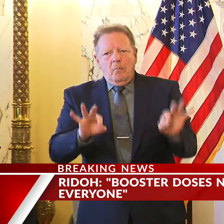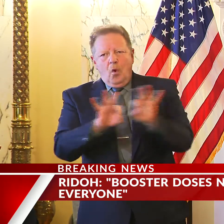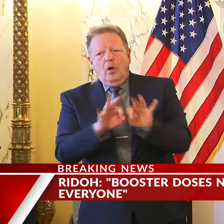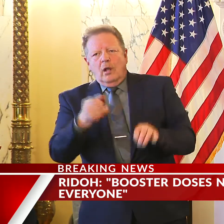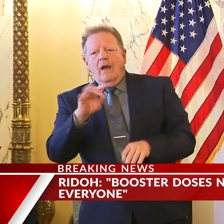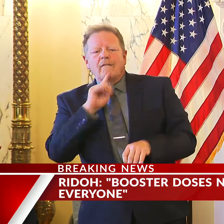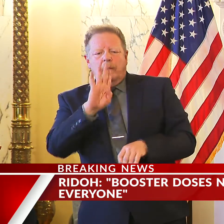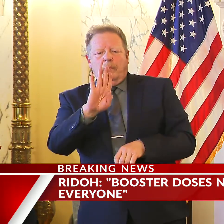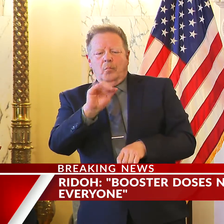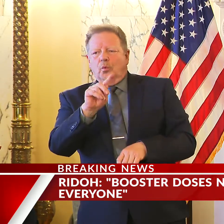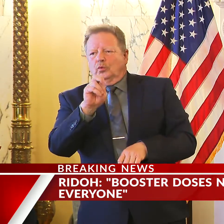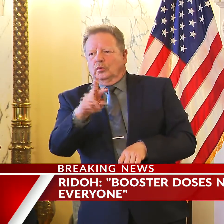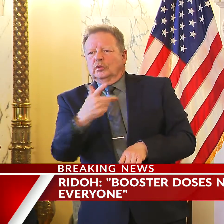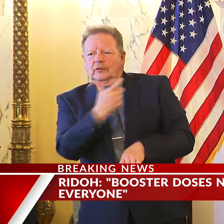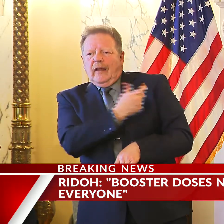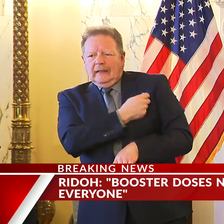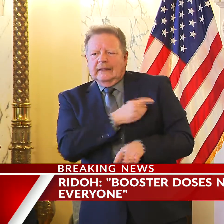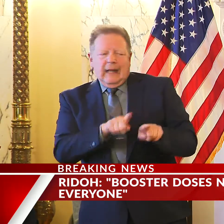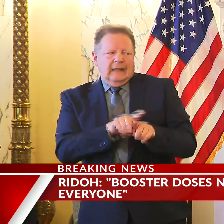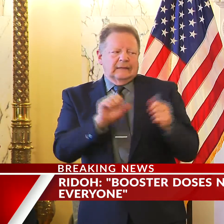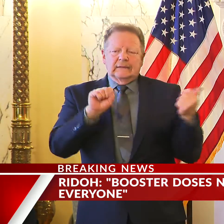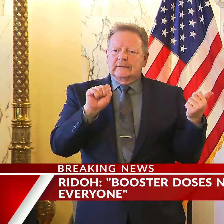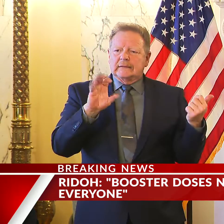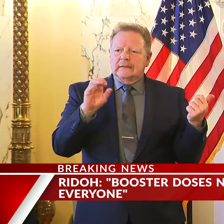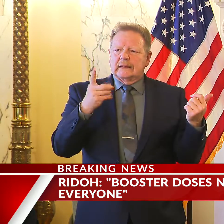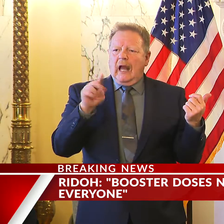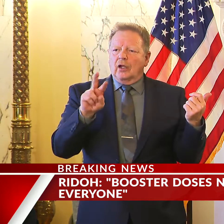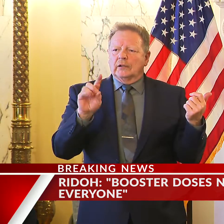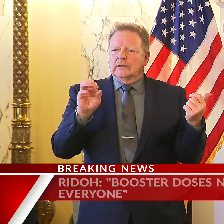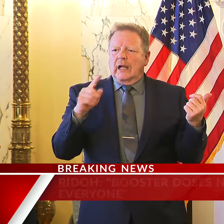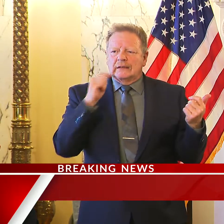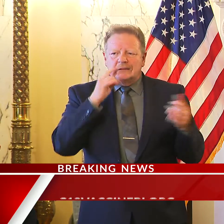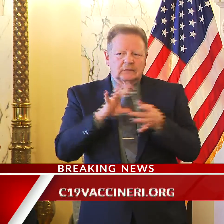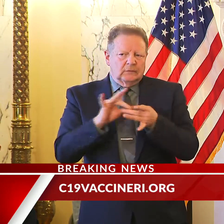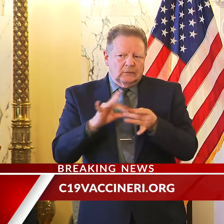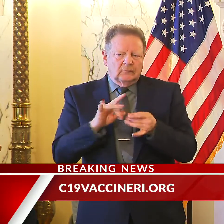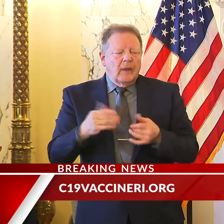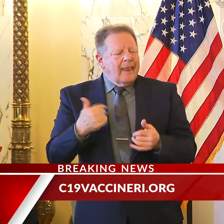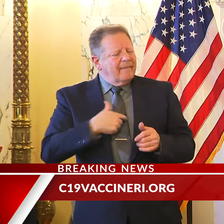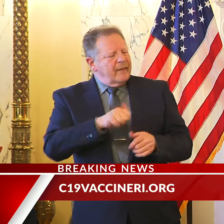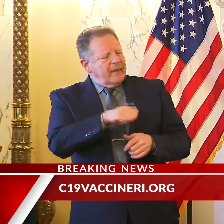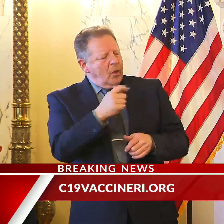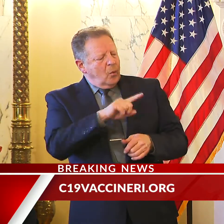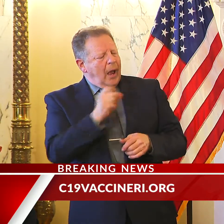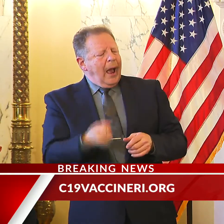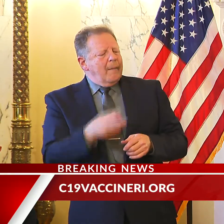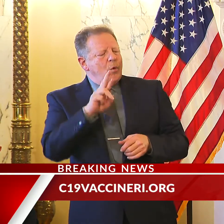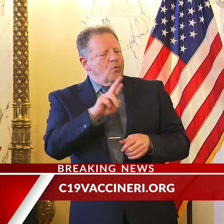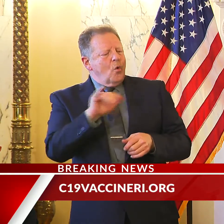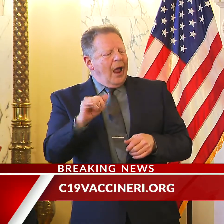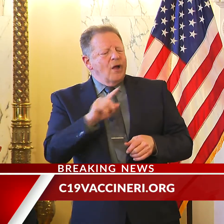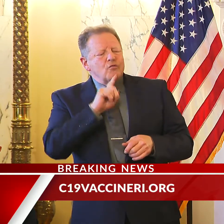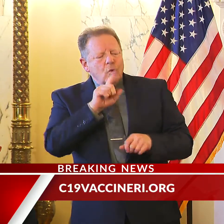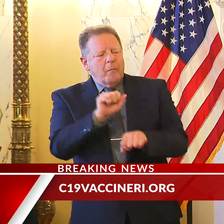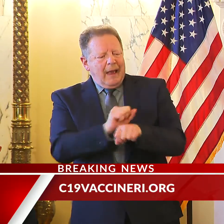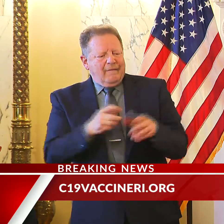A LOCAL COMMUNITIES ARE REALLY GOING SUPPORT AND TO REINFORCE THE IMPORTANCE OF THE BOOSTER